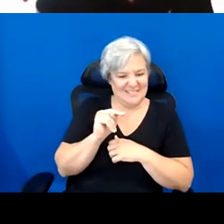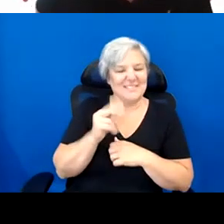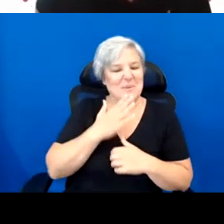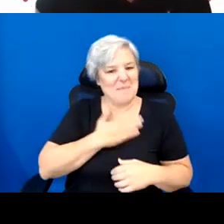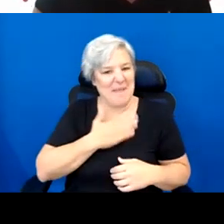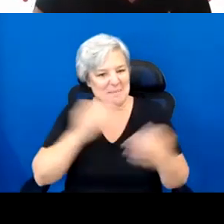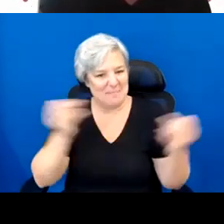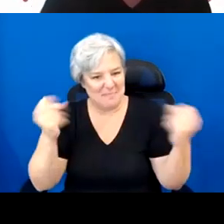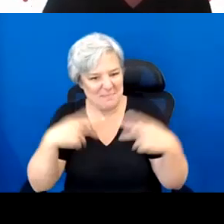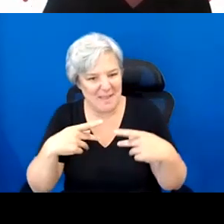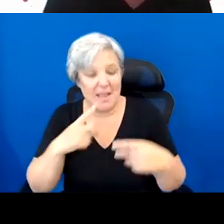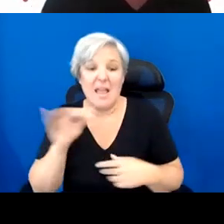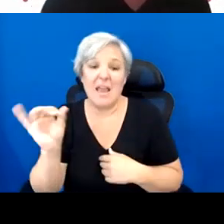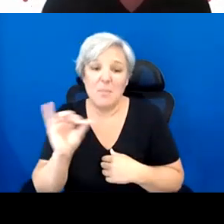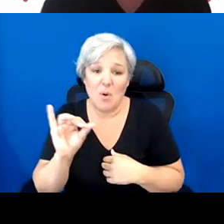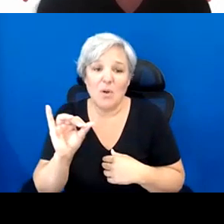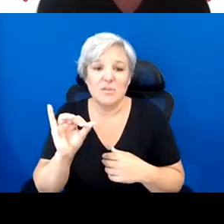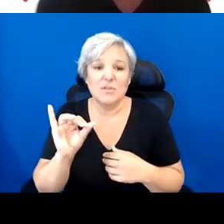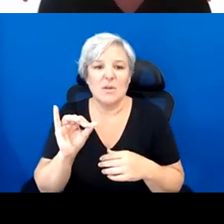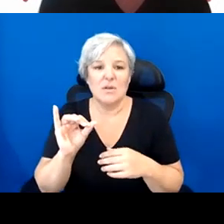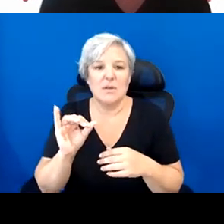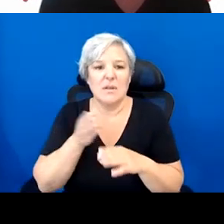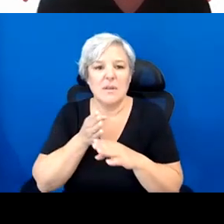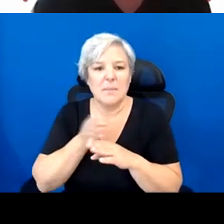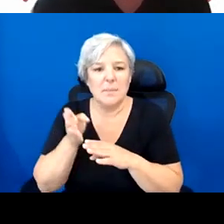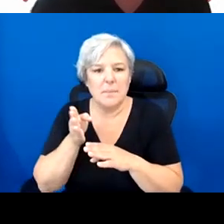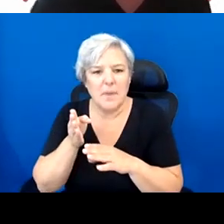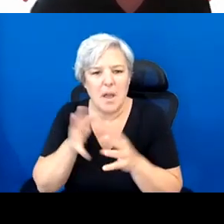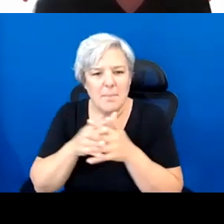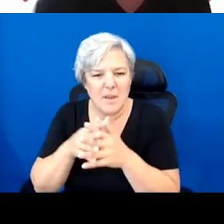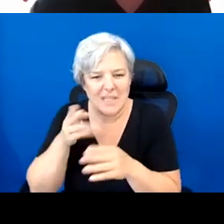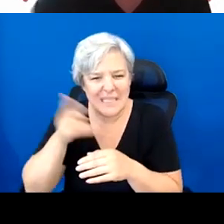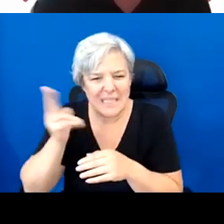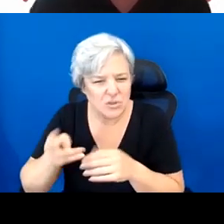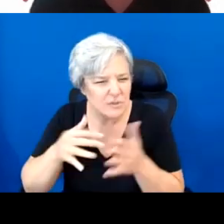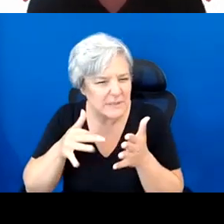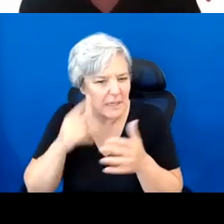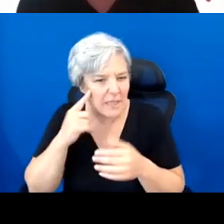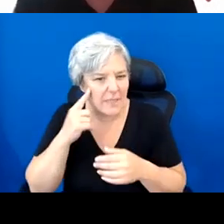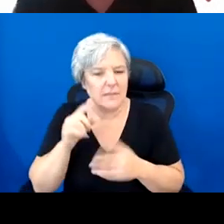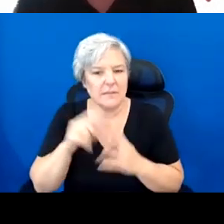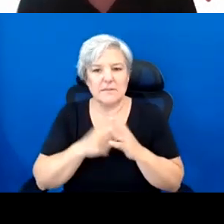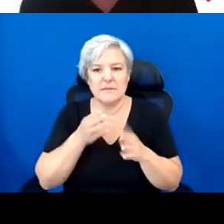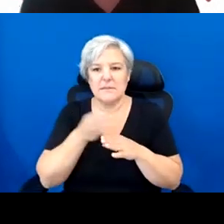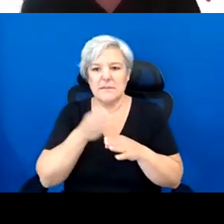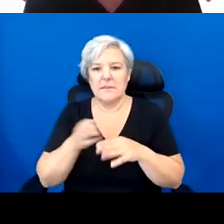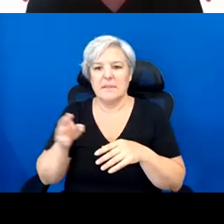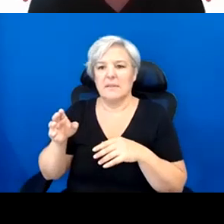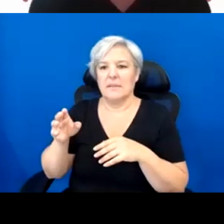And I'm also majoring in American-Indian studies. Awesome. My name is Natalie Ramirez.